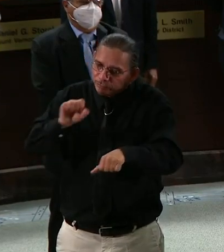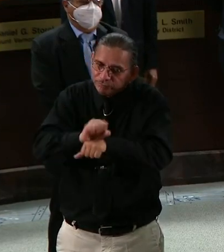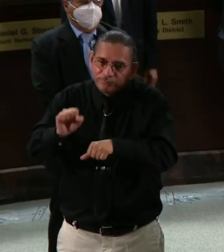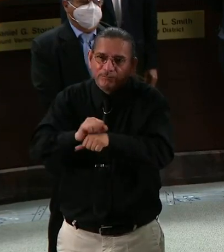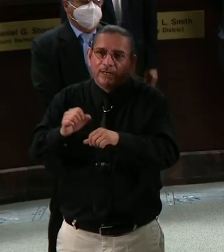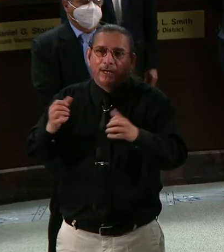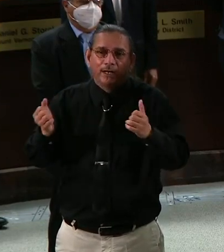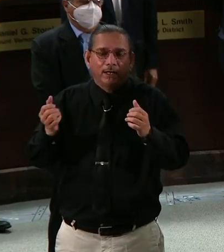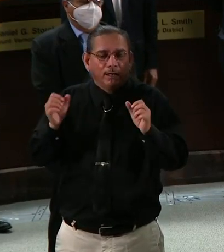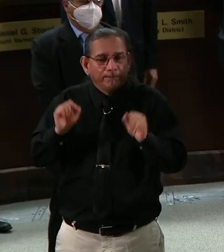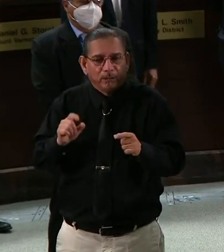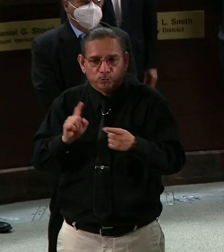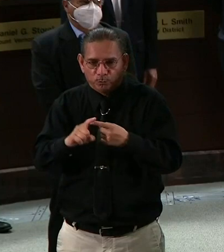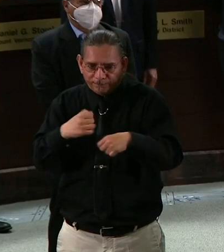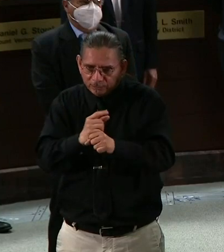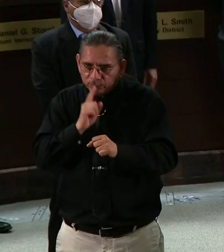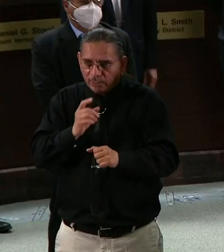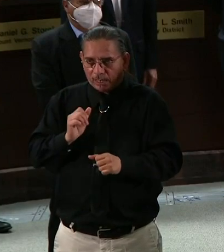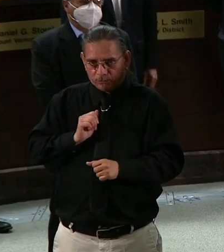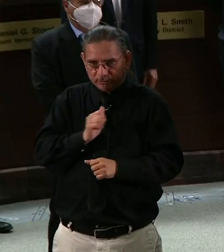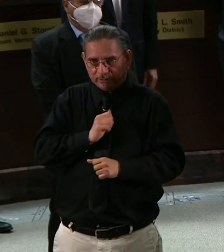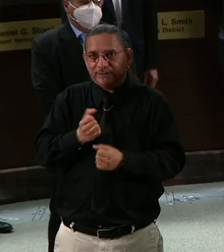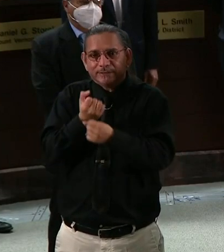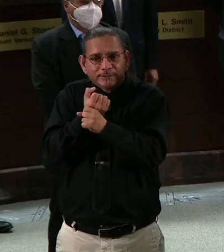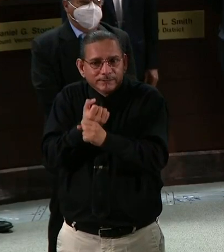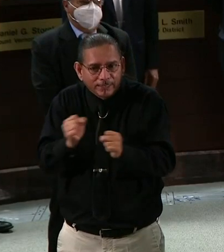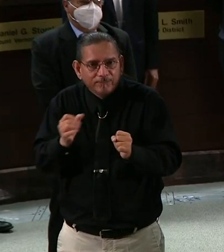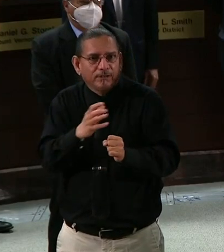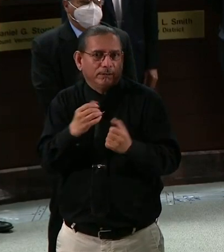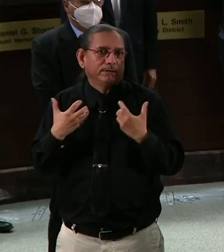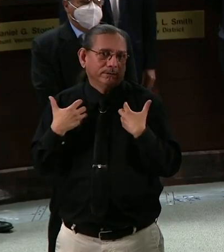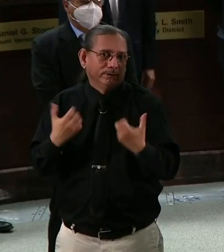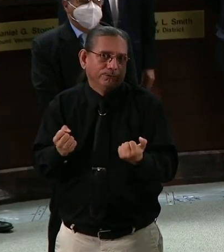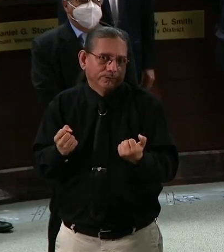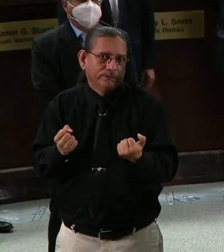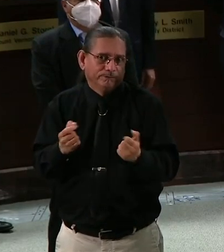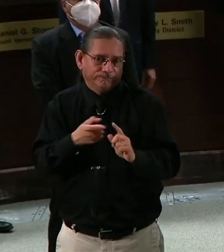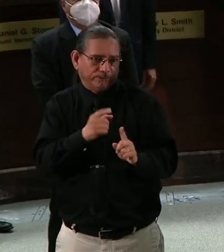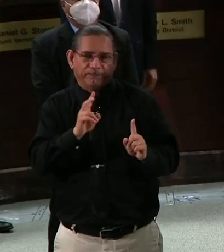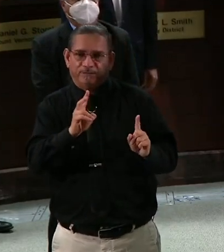LEFT US IT IS STILL THERE AND WE TO DO EVERYTHING WE CAN TO